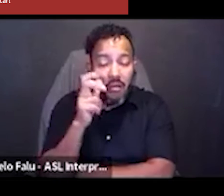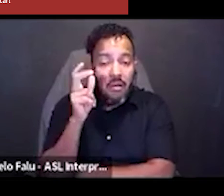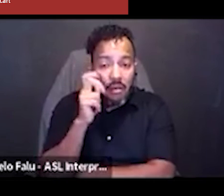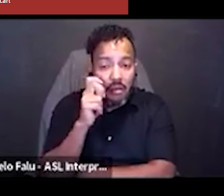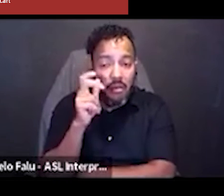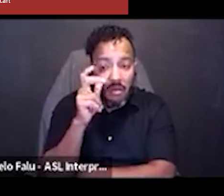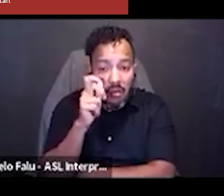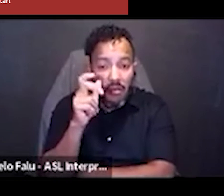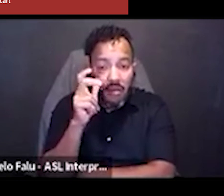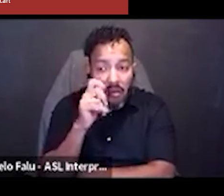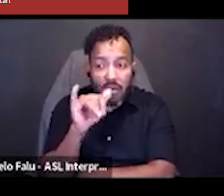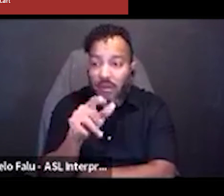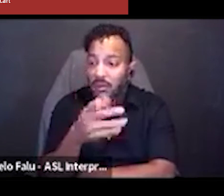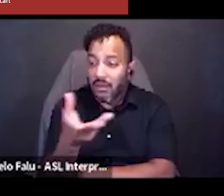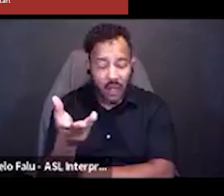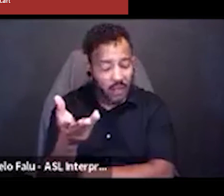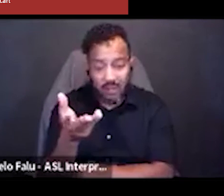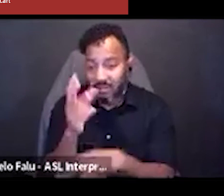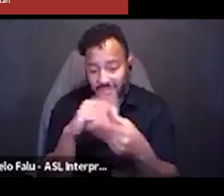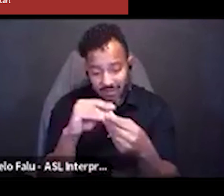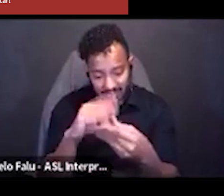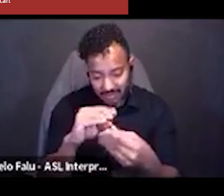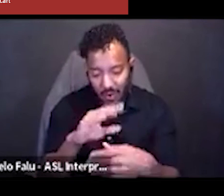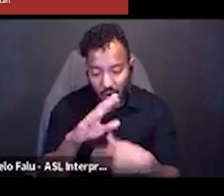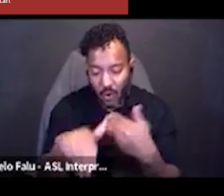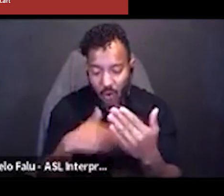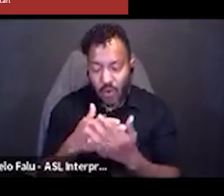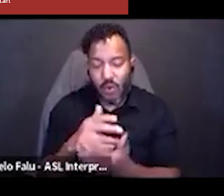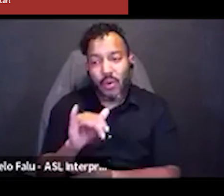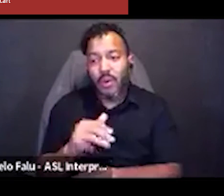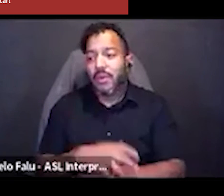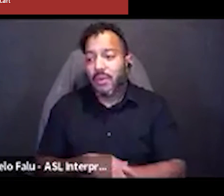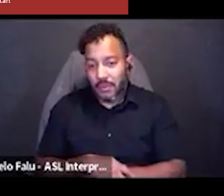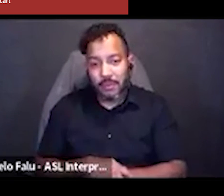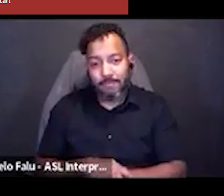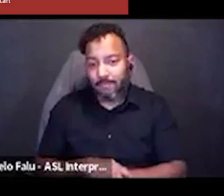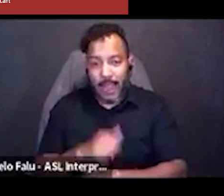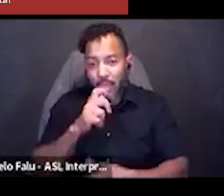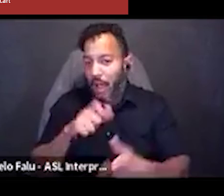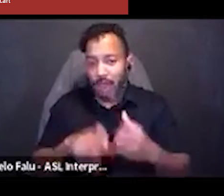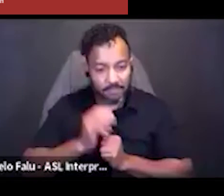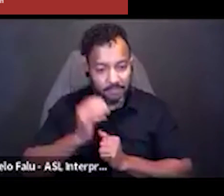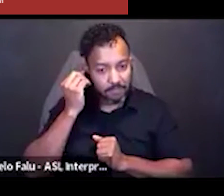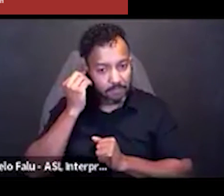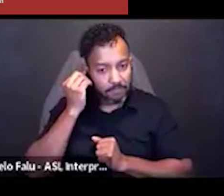They said it all.